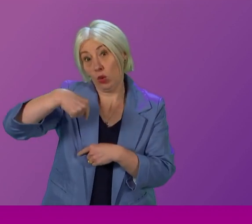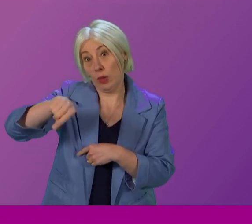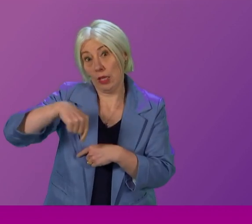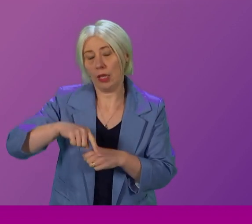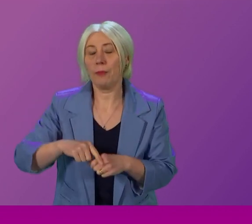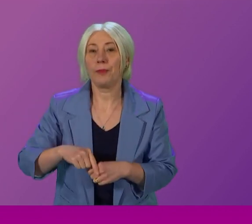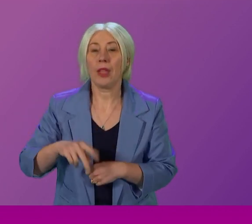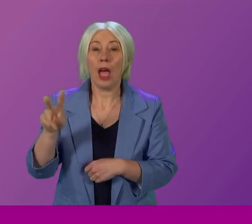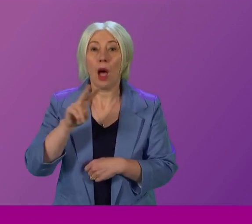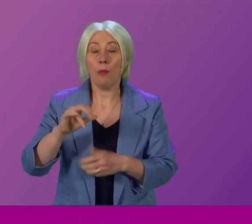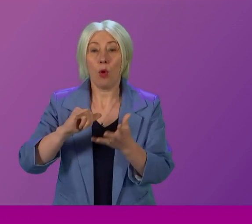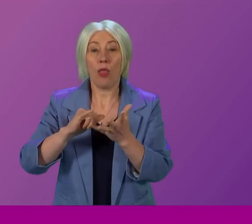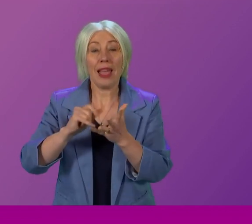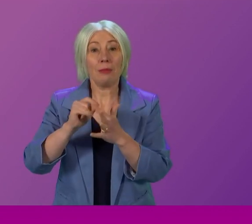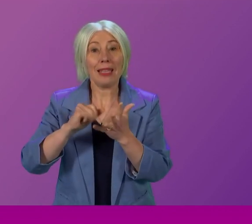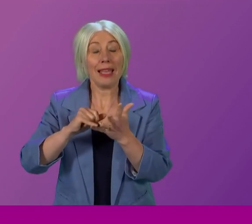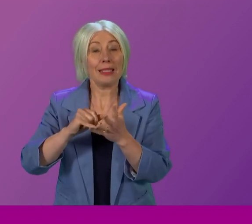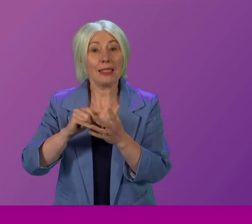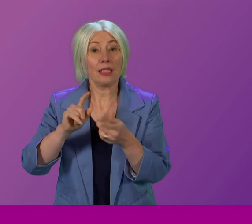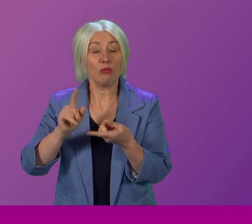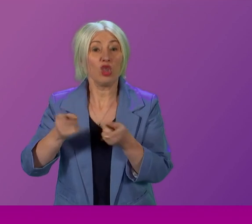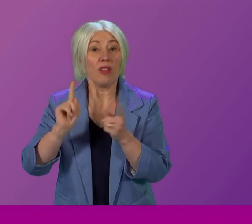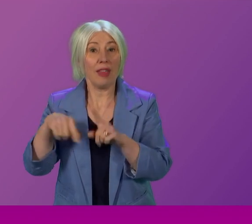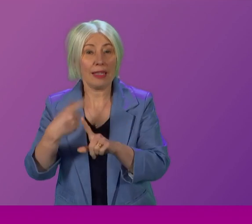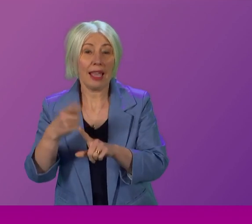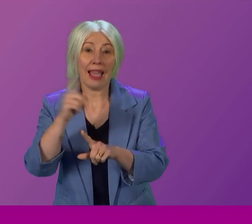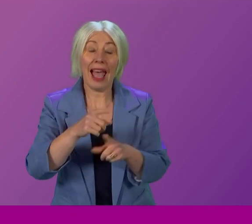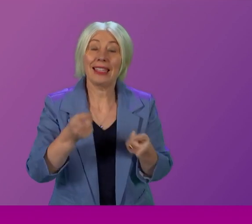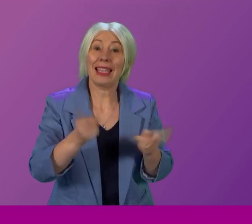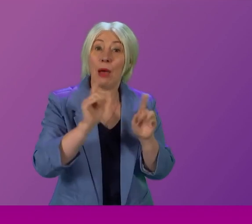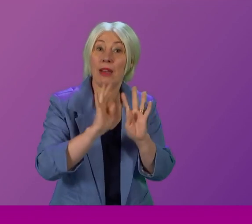and the chief executive of the SPS are due to attend a meeting of that committee later